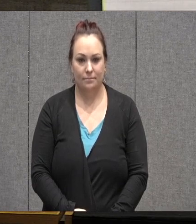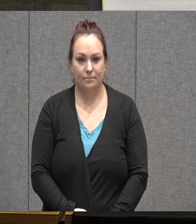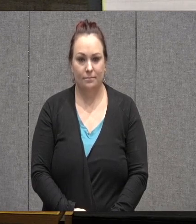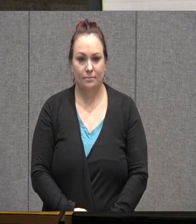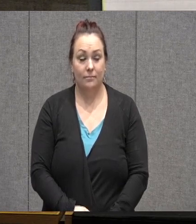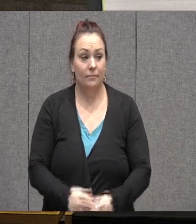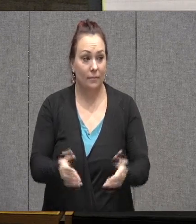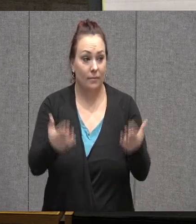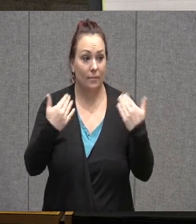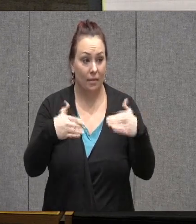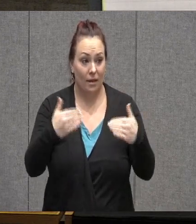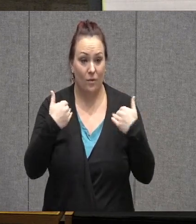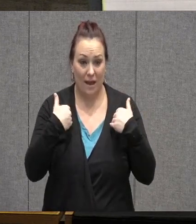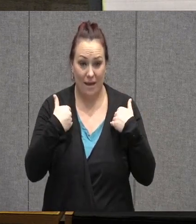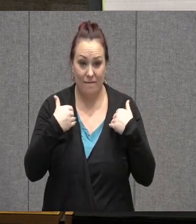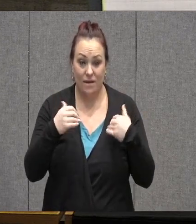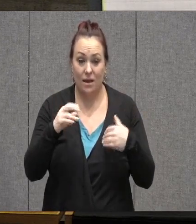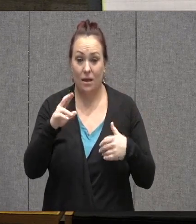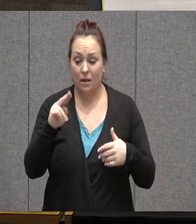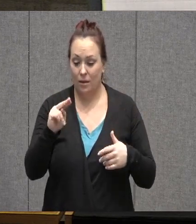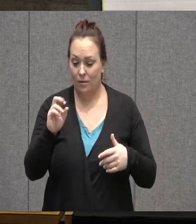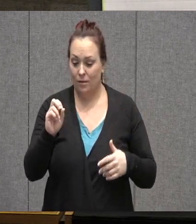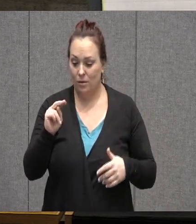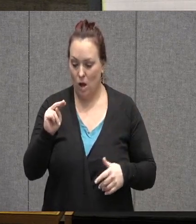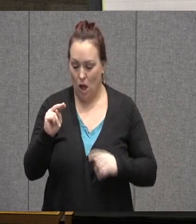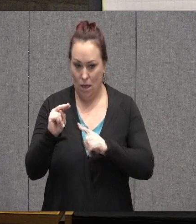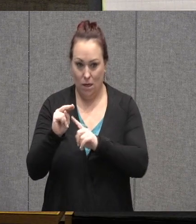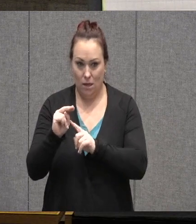Then we have non, non.